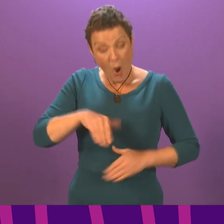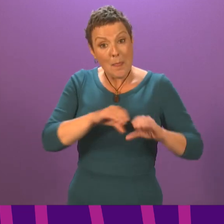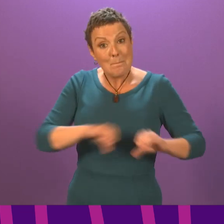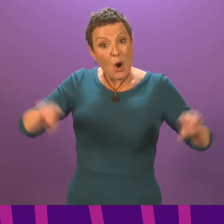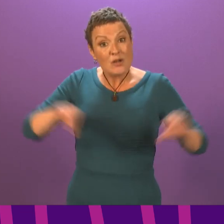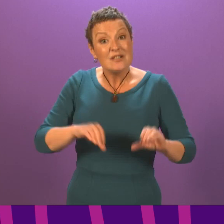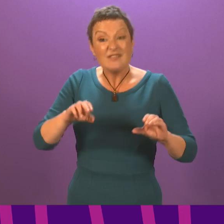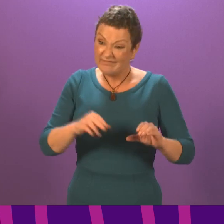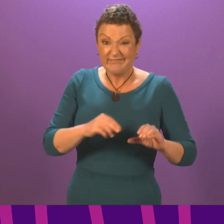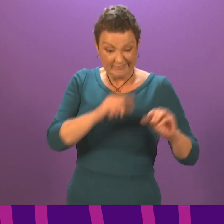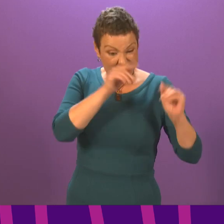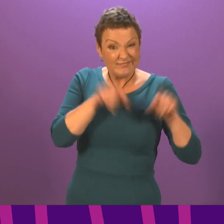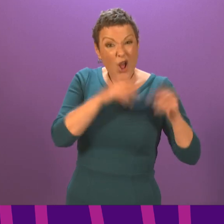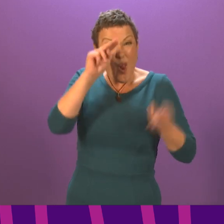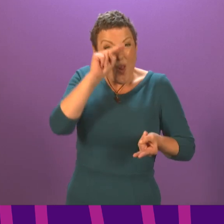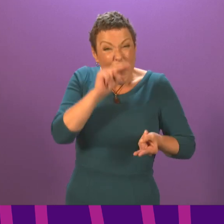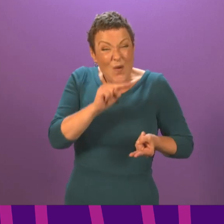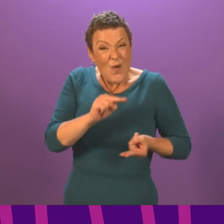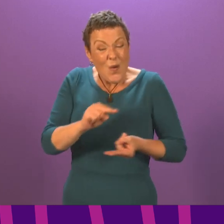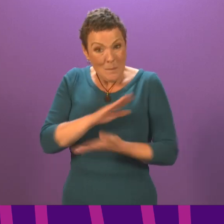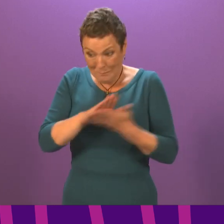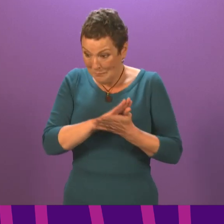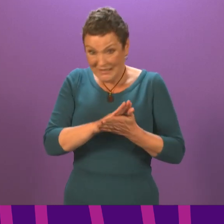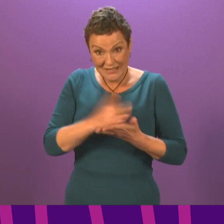more rapidly, coming into the Borders and imperilling that position.